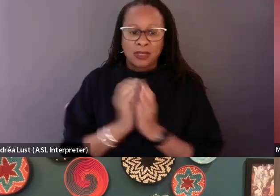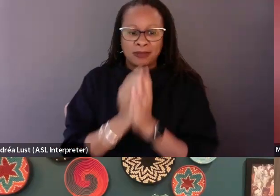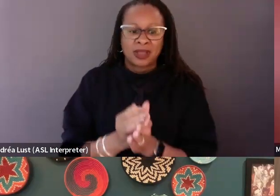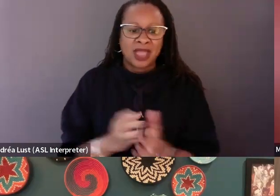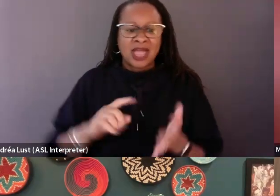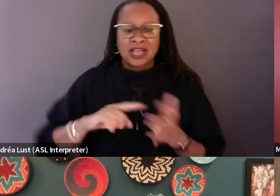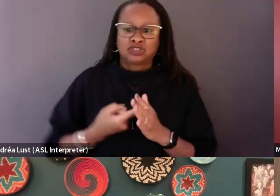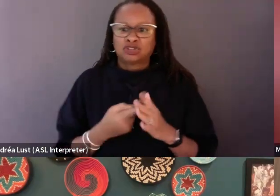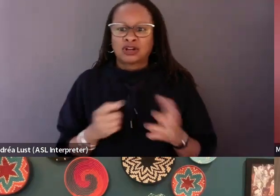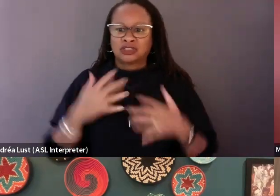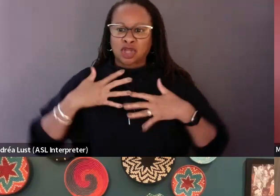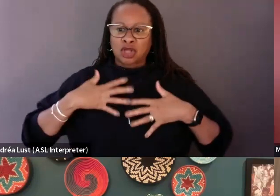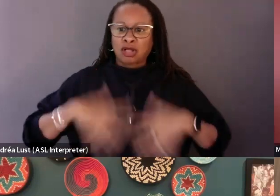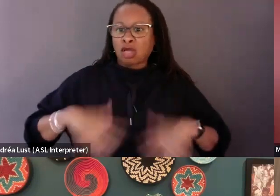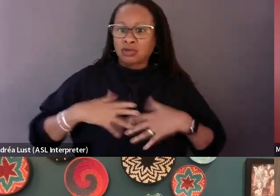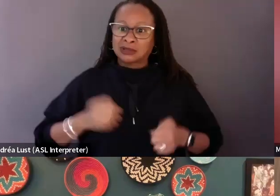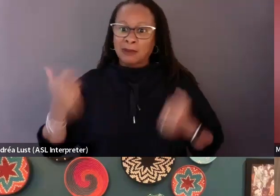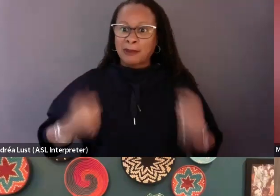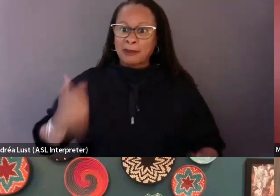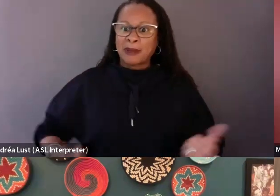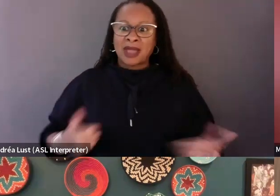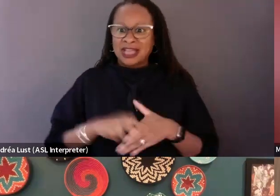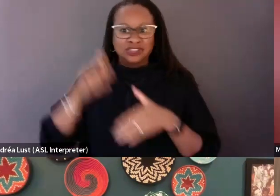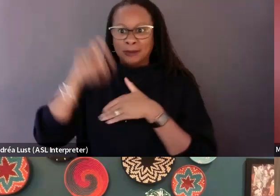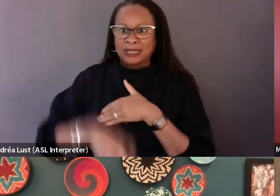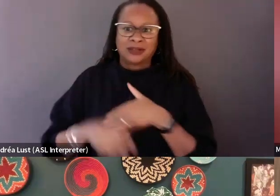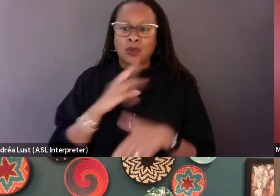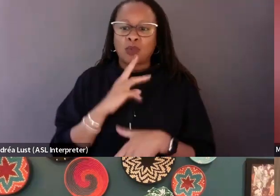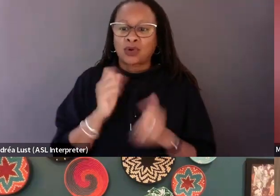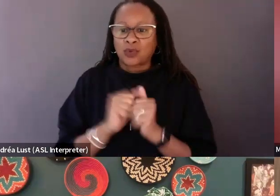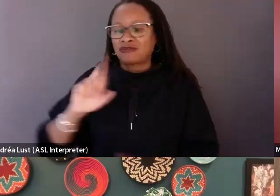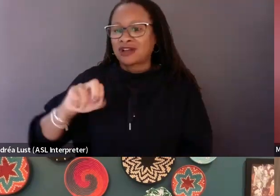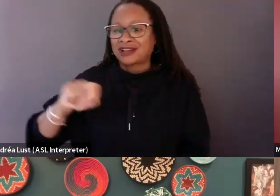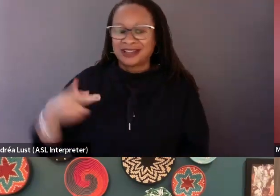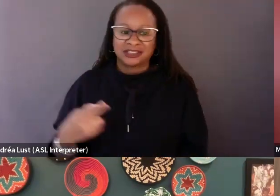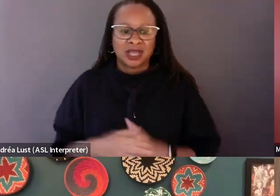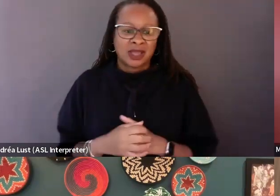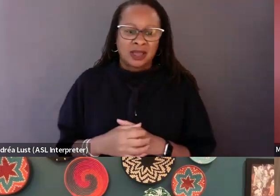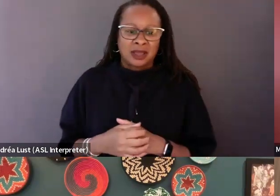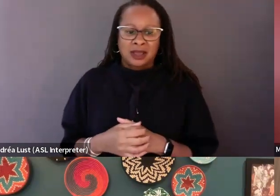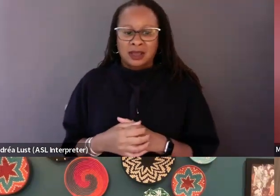to take off his clothes and jump after Rakesh, or just take off his clothes and like, you know, and there's the net and he wants to get